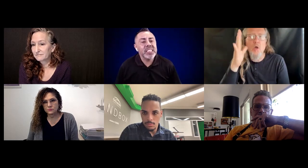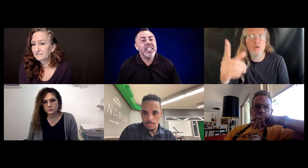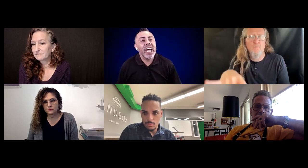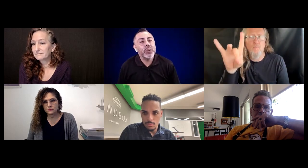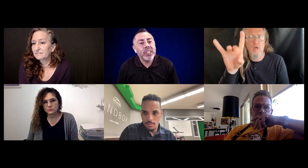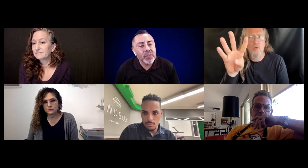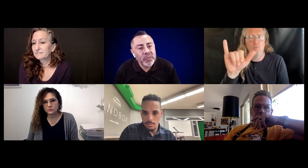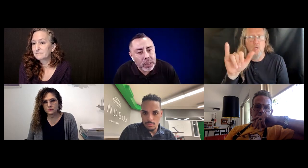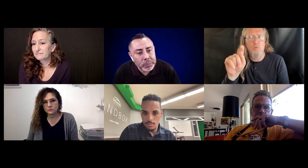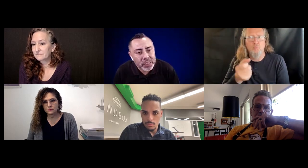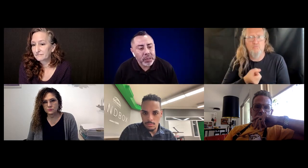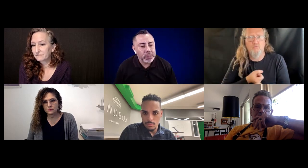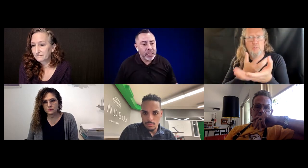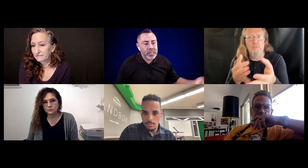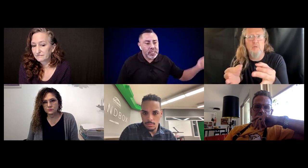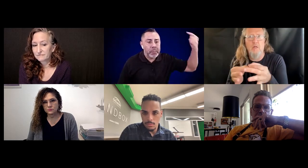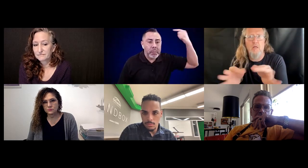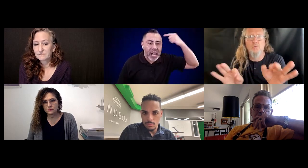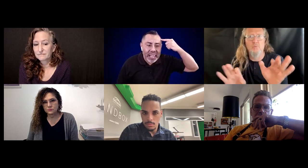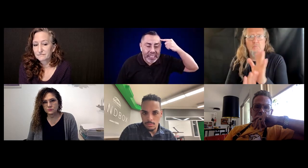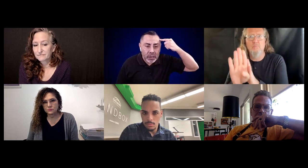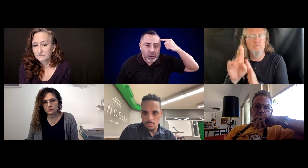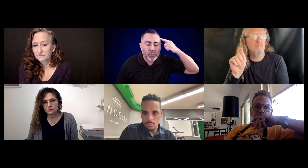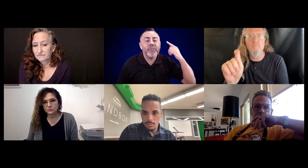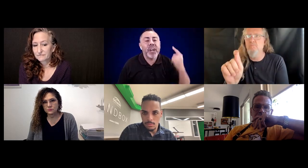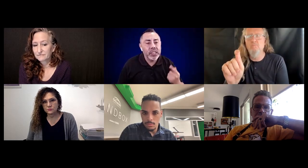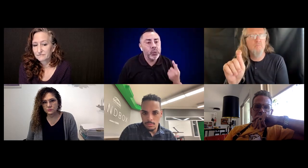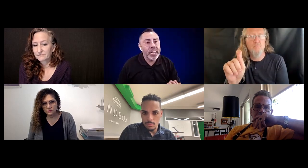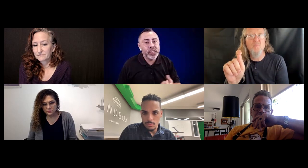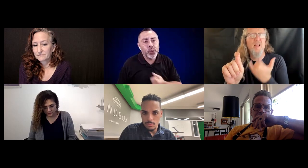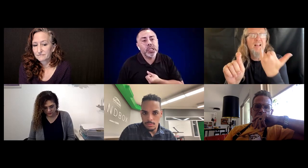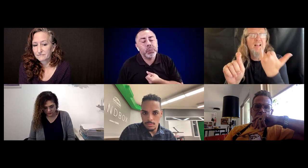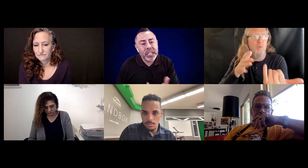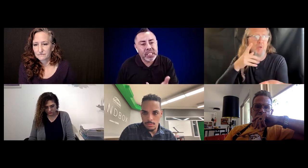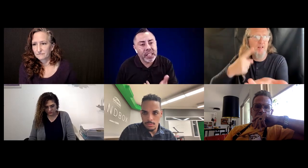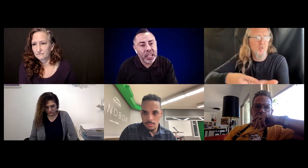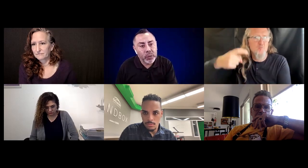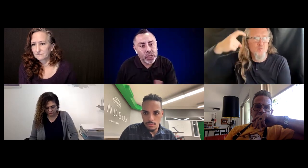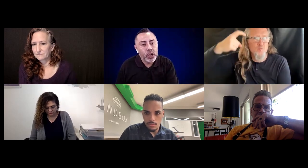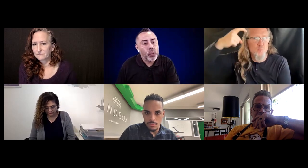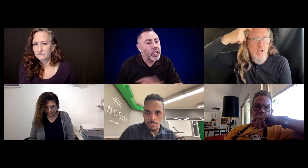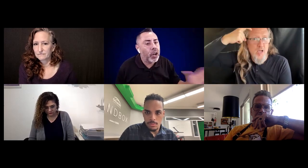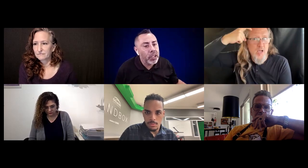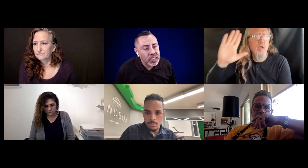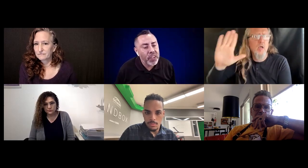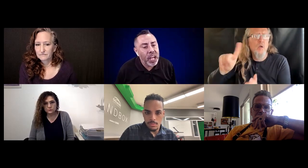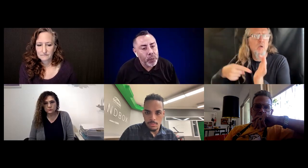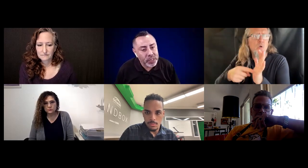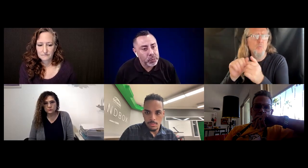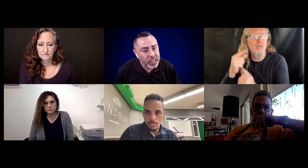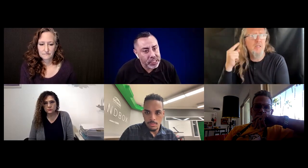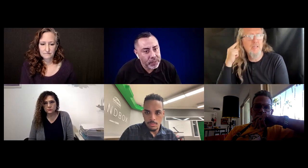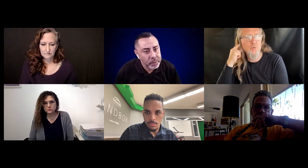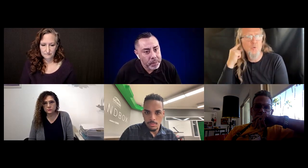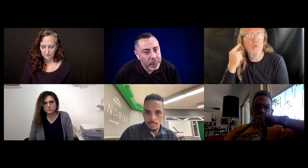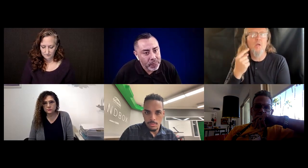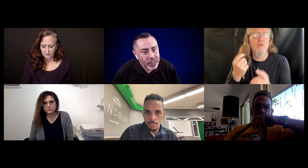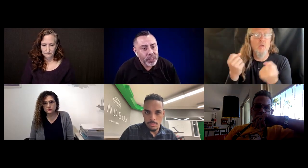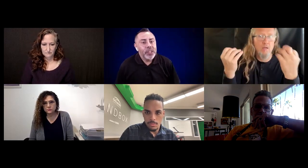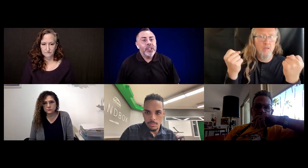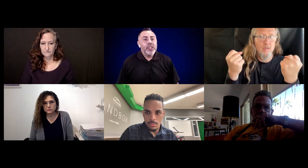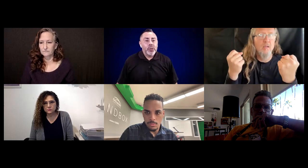It is naturally developed because the mind will find a way to express language regardless of how it's expressed.